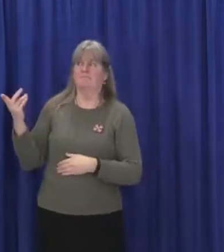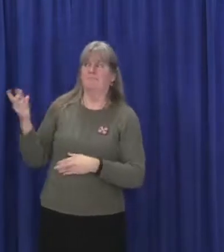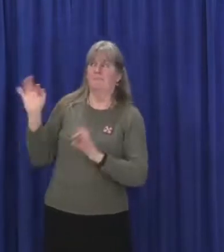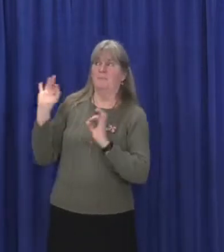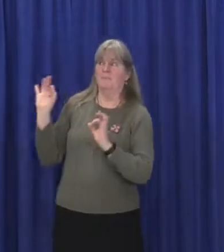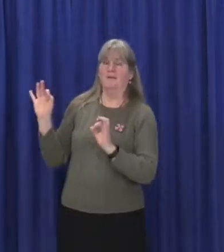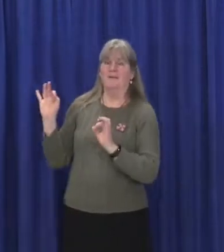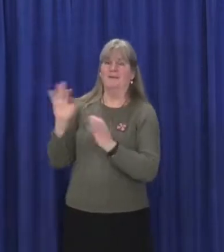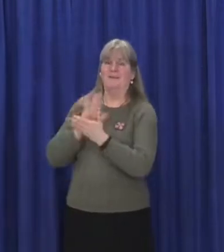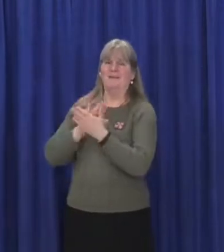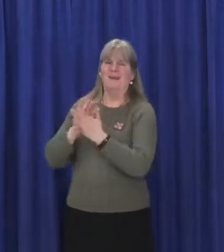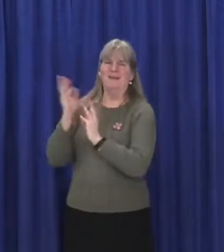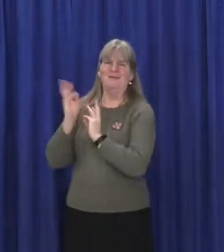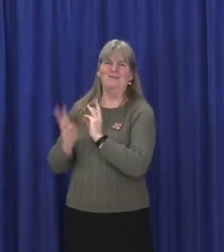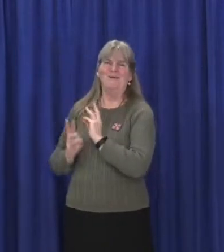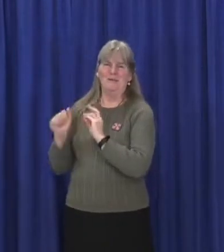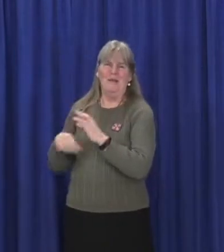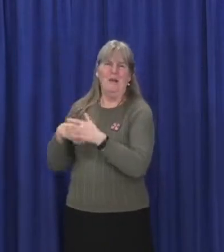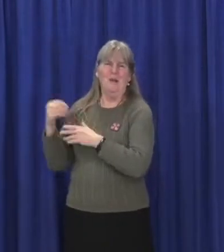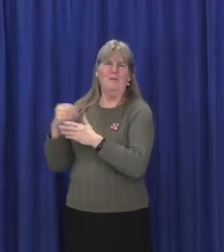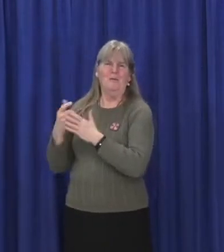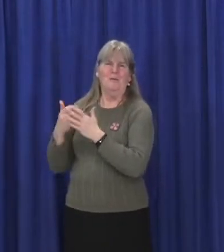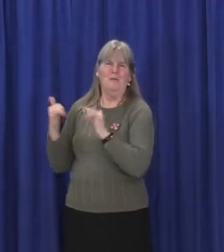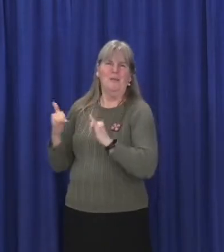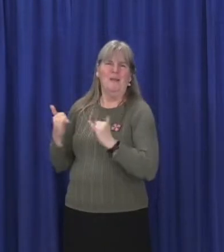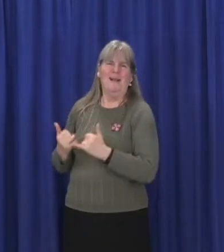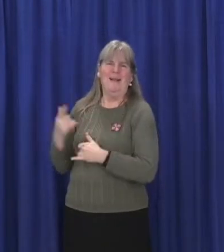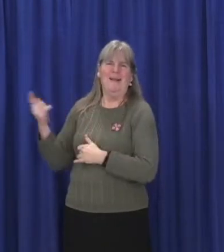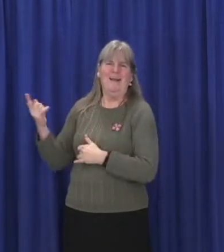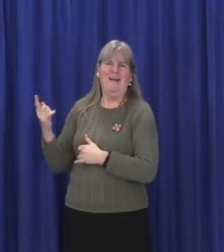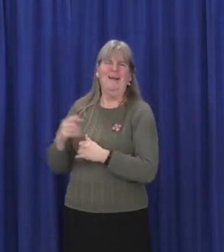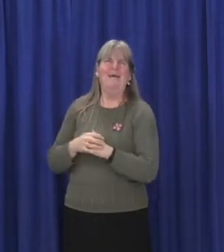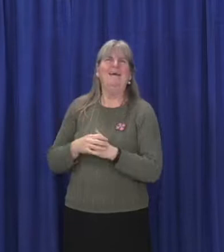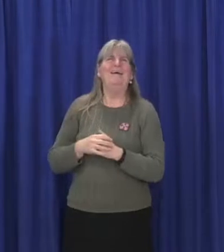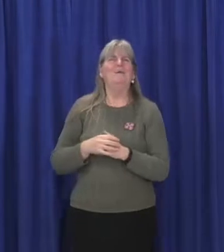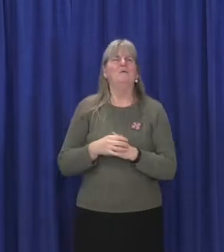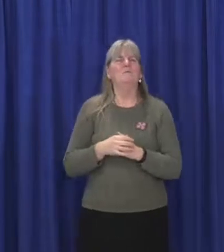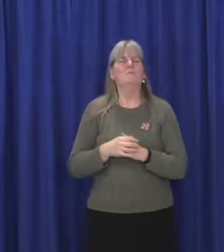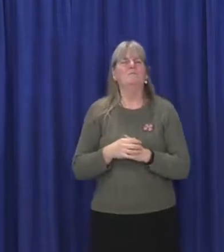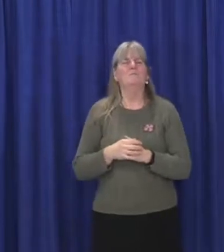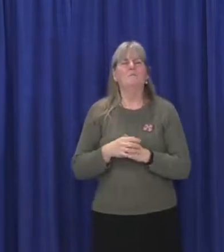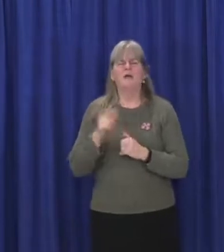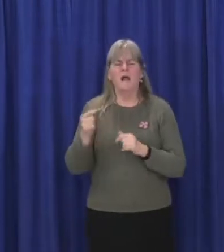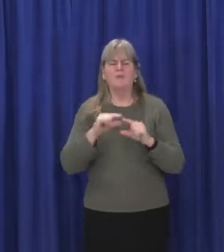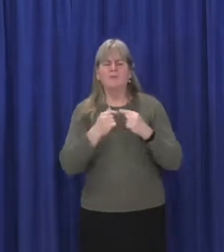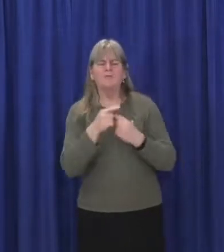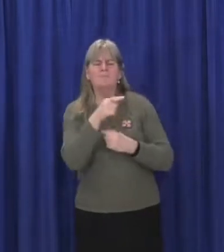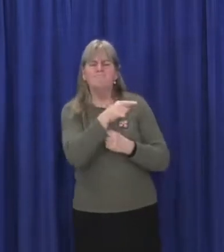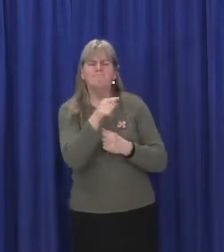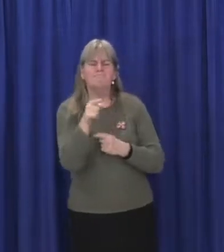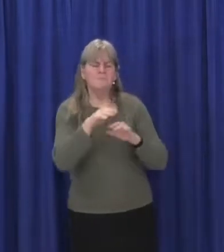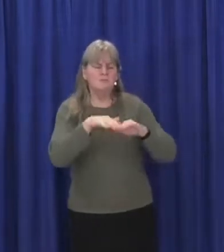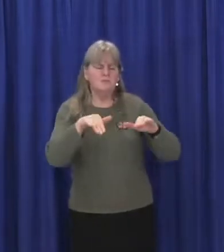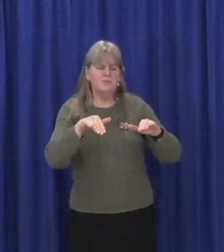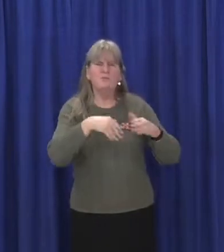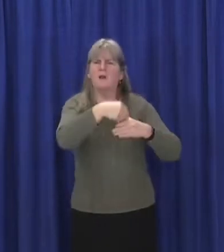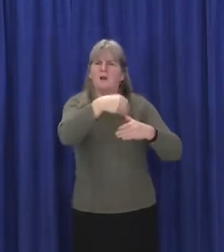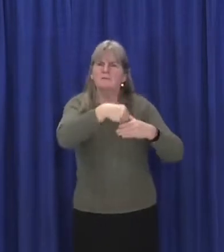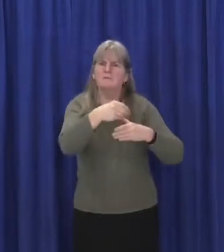being cooperative in that regard right now. And other groups, children are playing outside, you know,